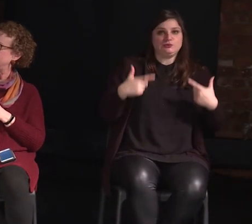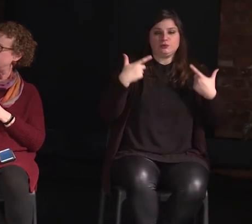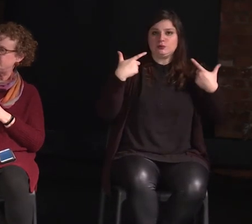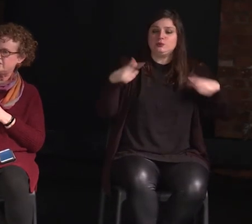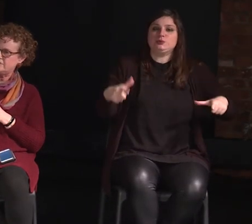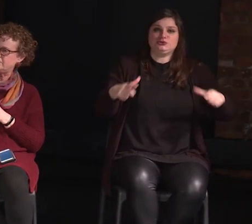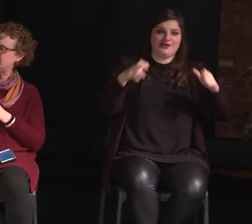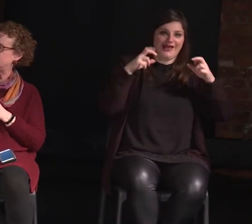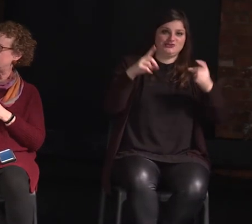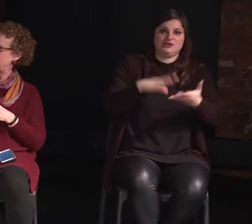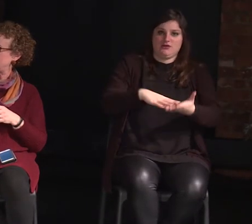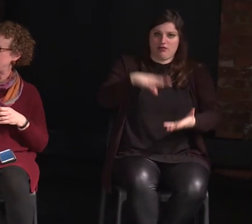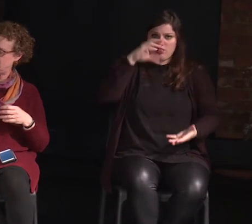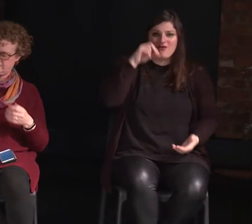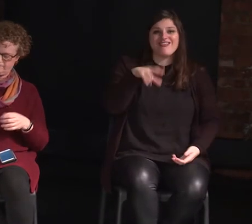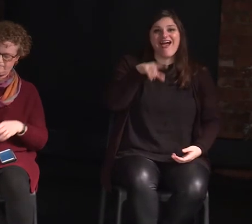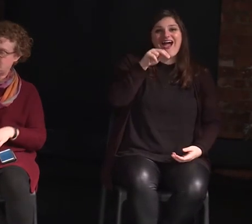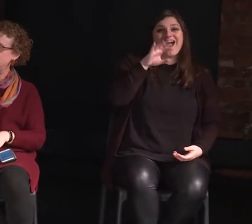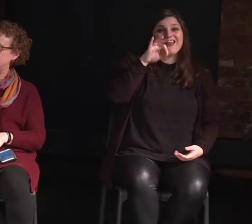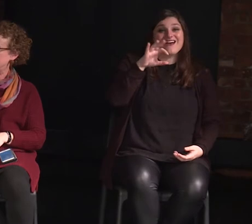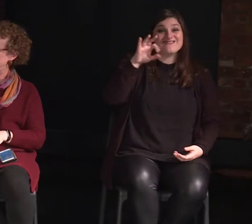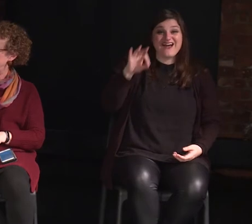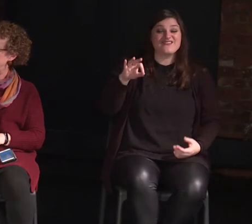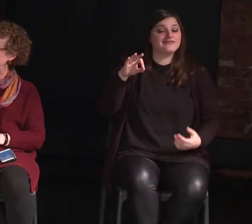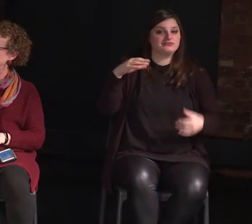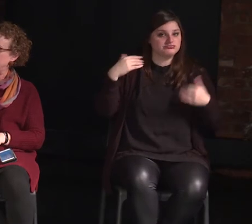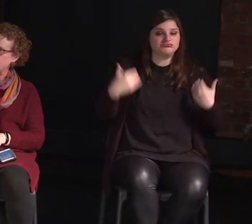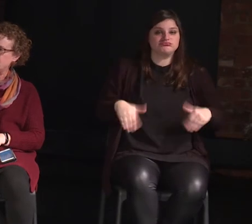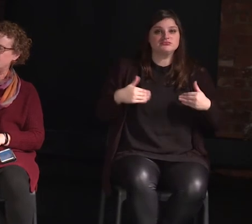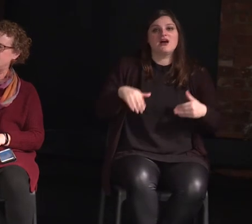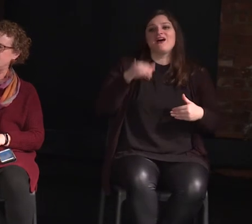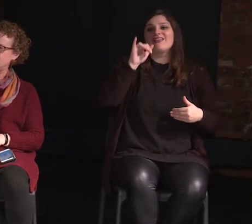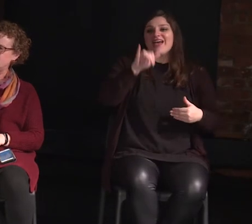Jina referenced the under-reporting of budget.